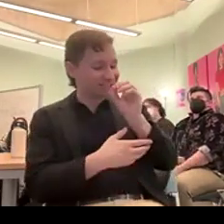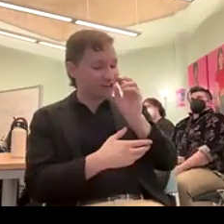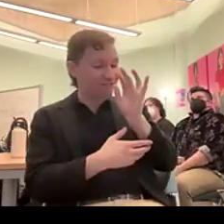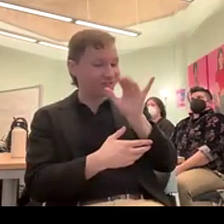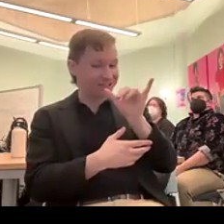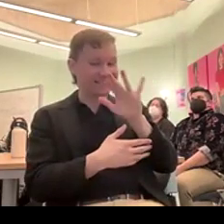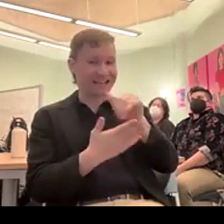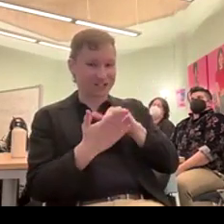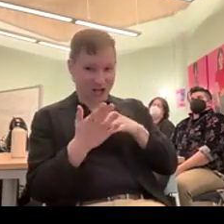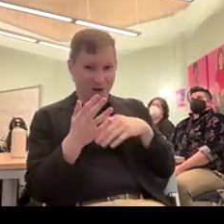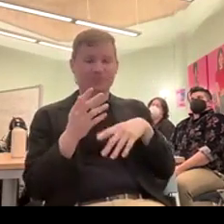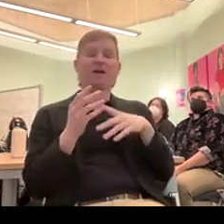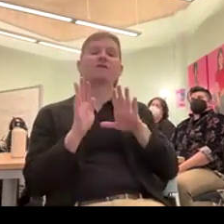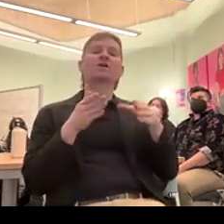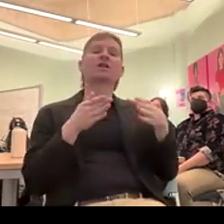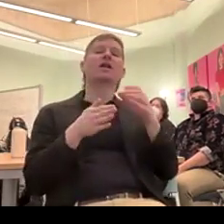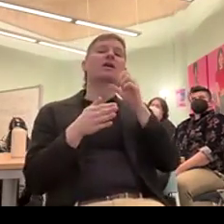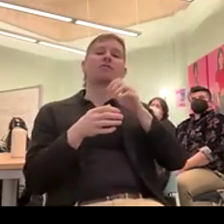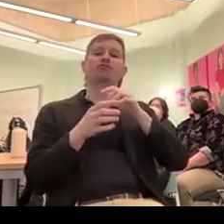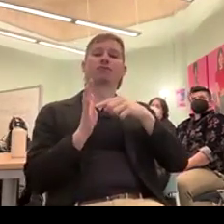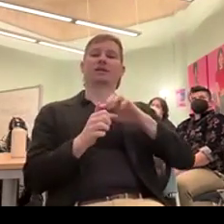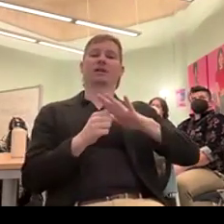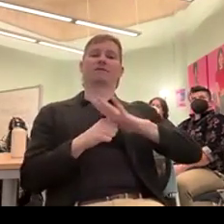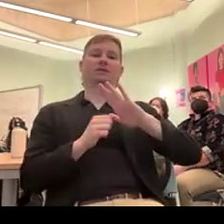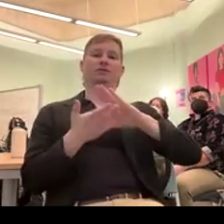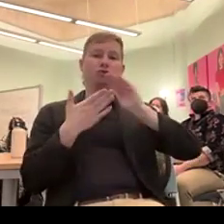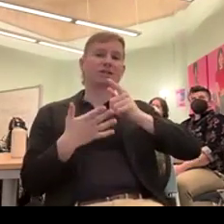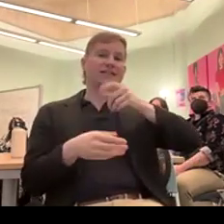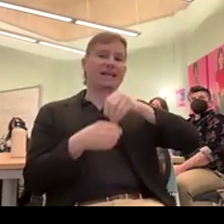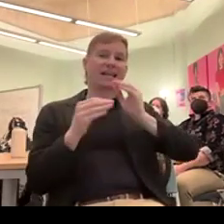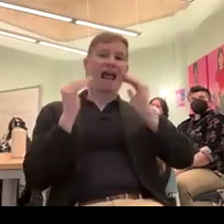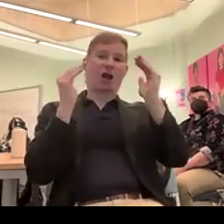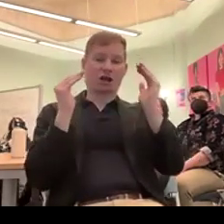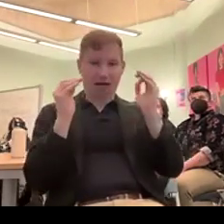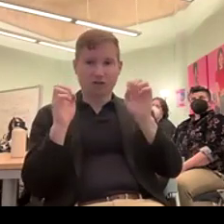the Jeffries Center, which is an academic support program centered on underrepresented students